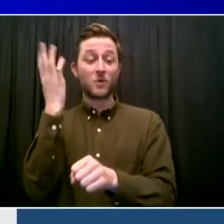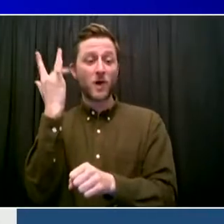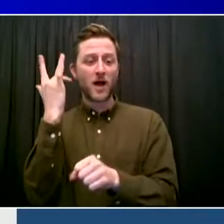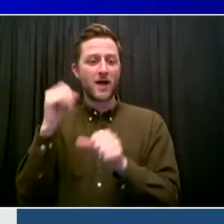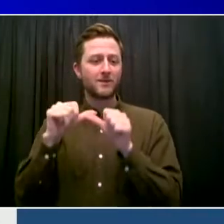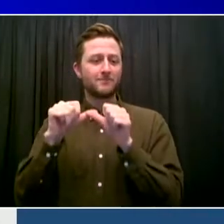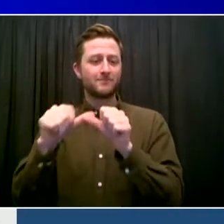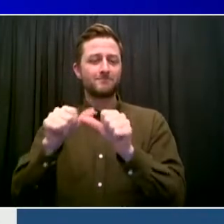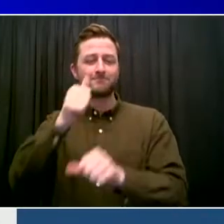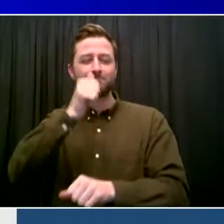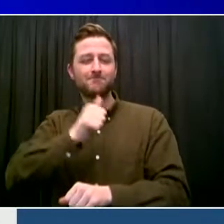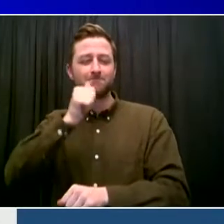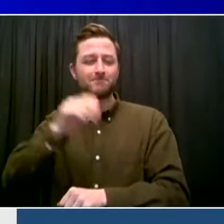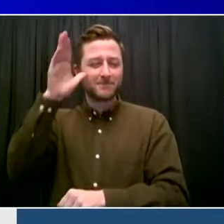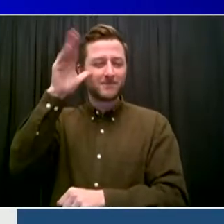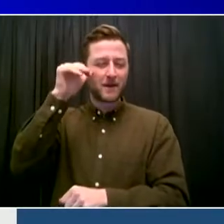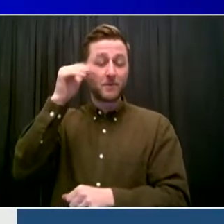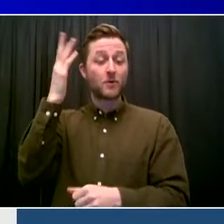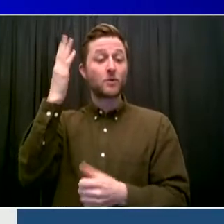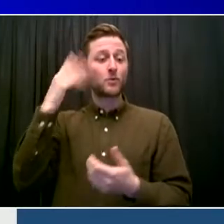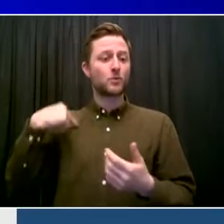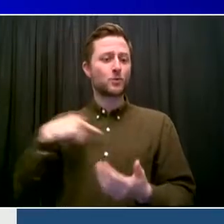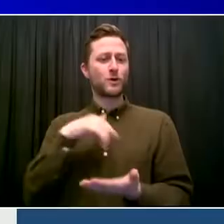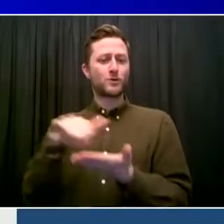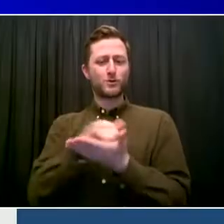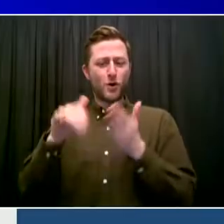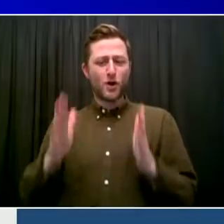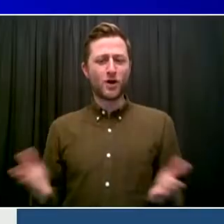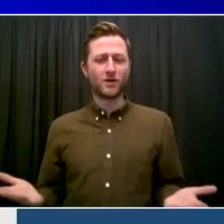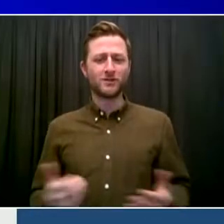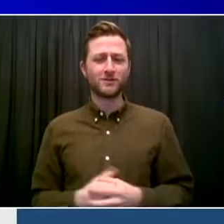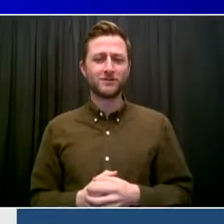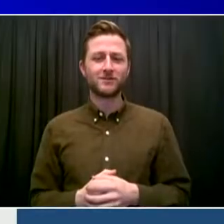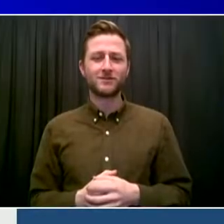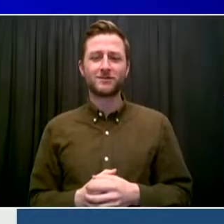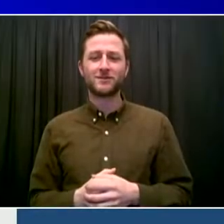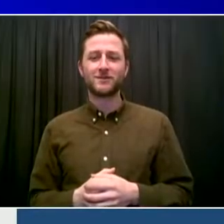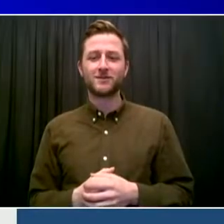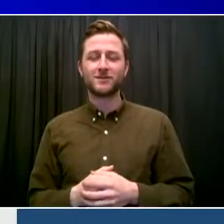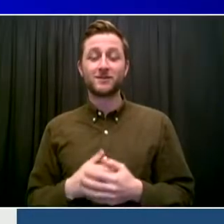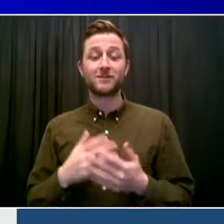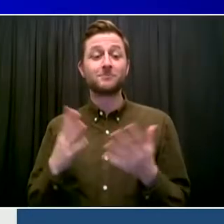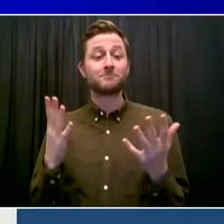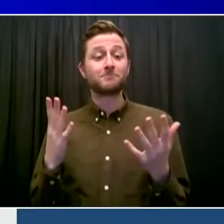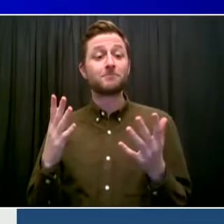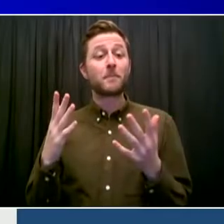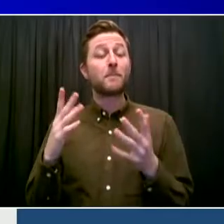THIS, WE ARE WINNING AND WE ARE